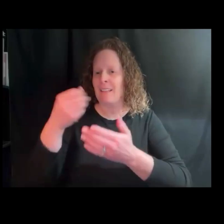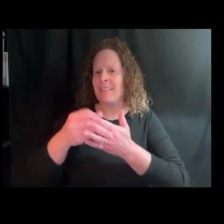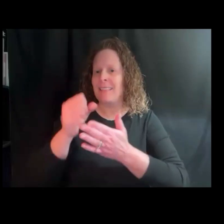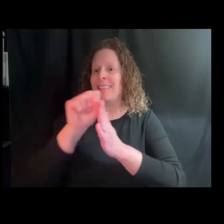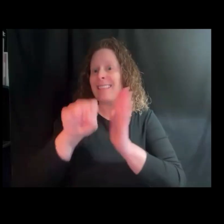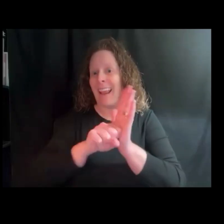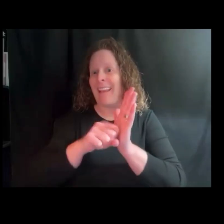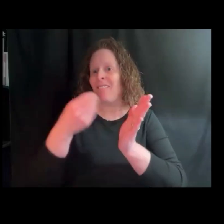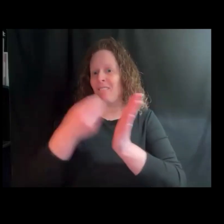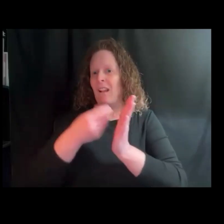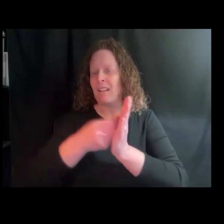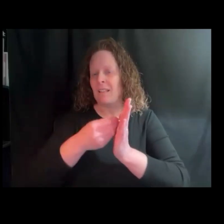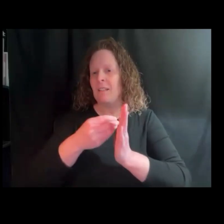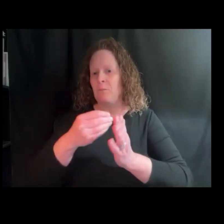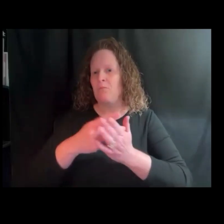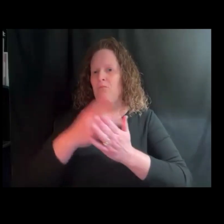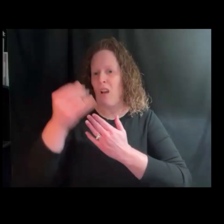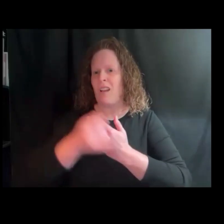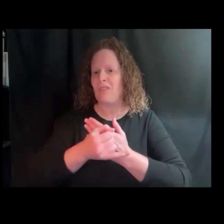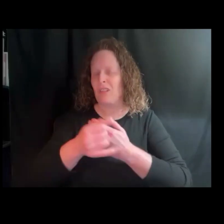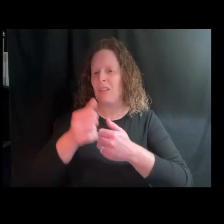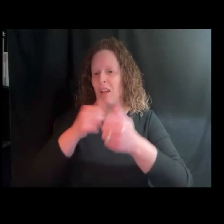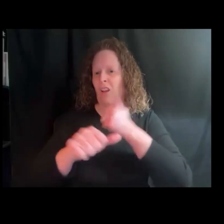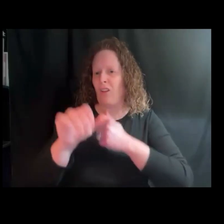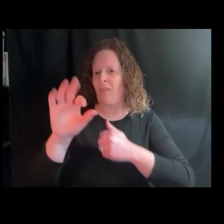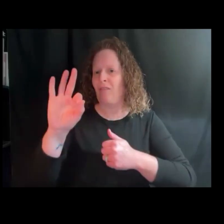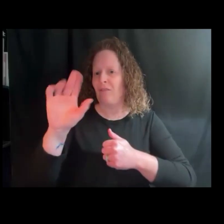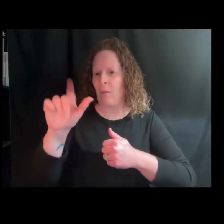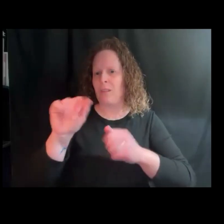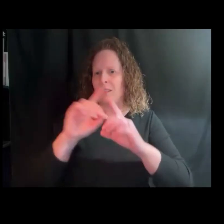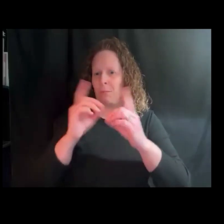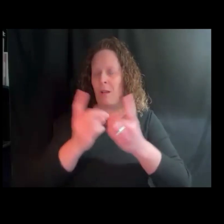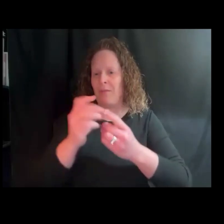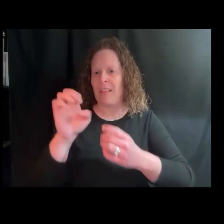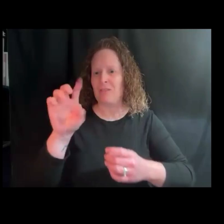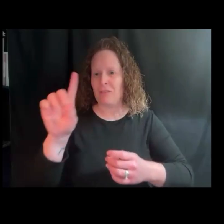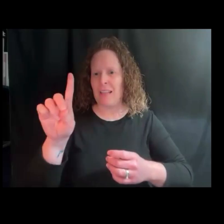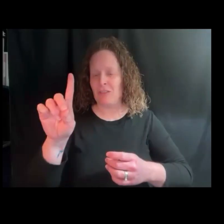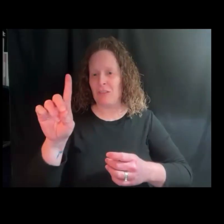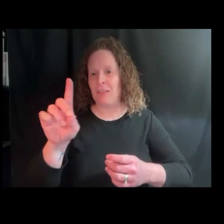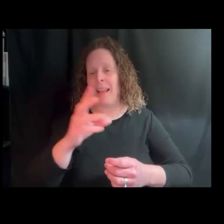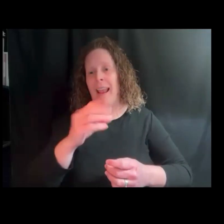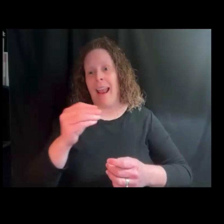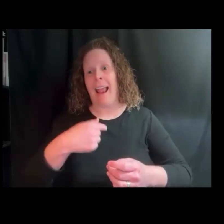is the IDEA- State Funded Project under the Florida Department of Education.